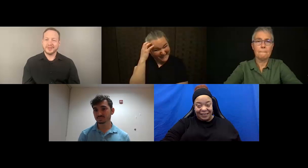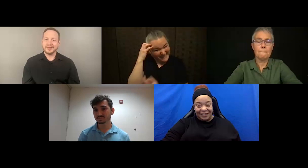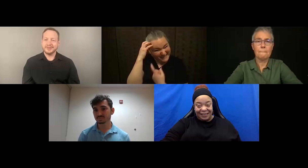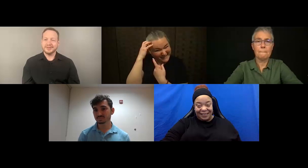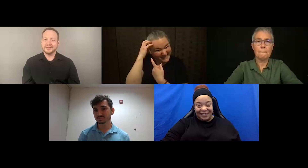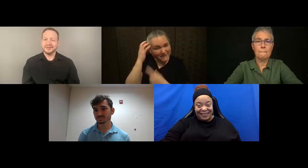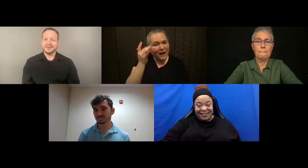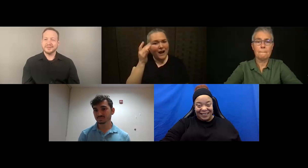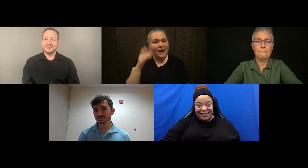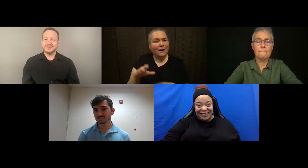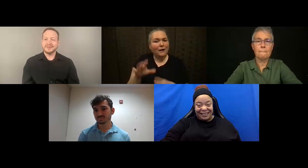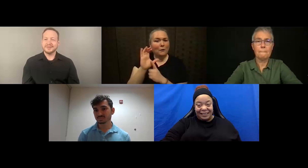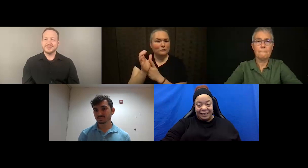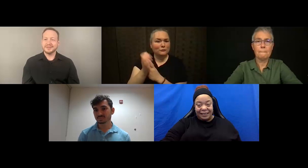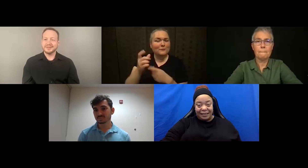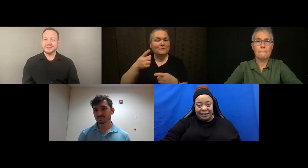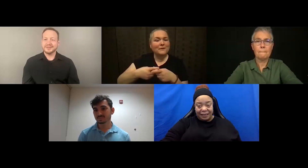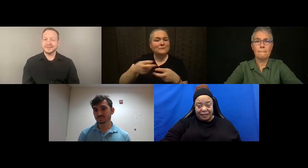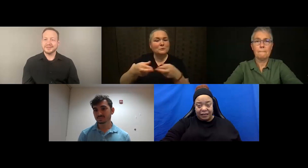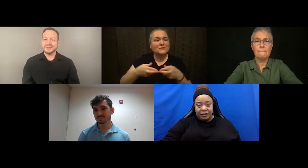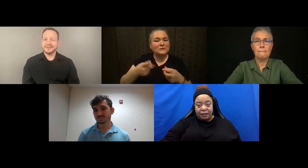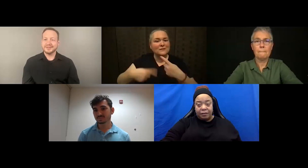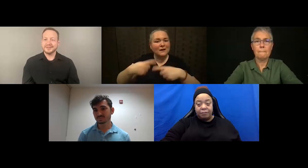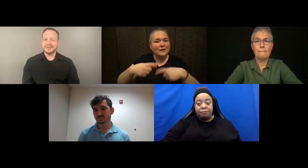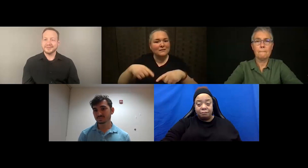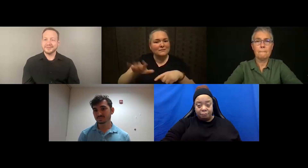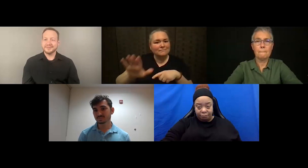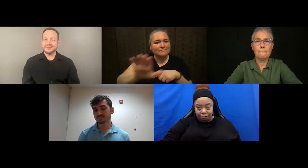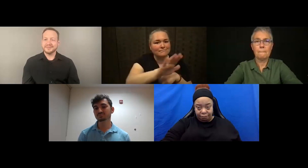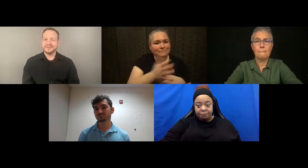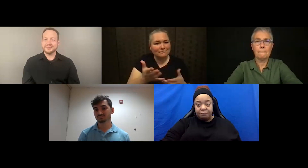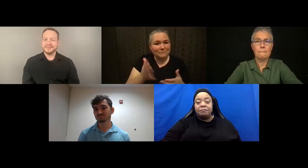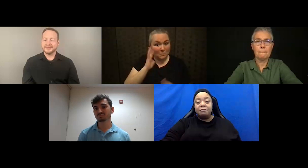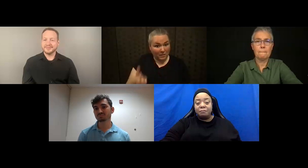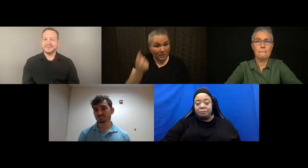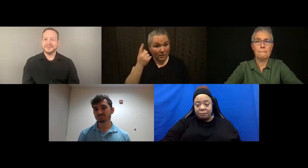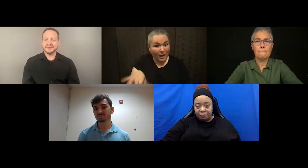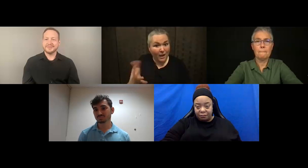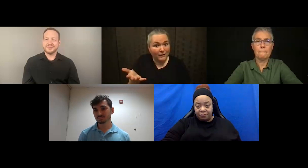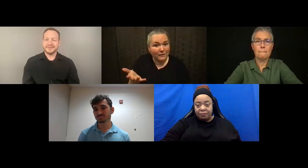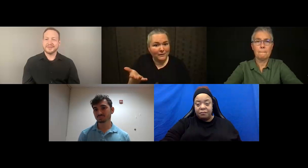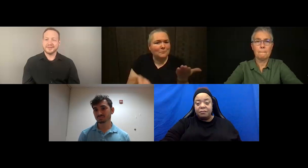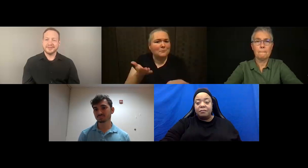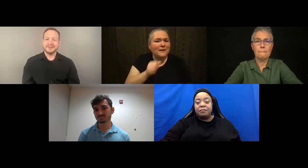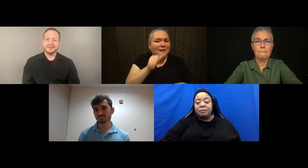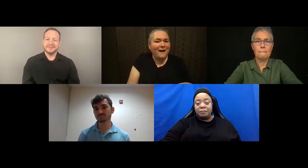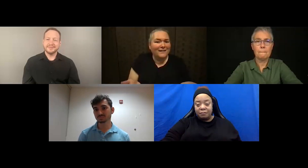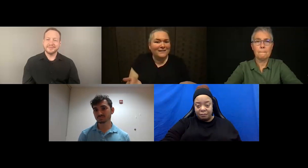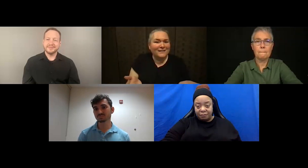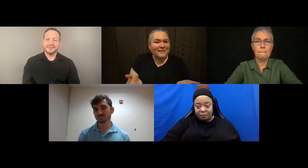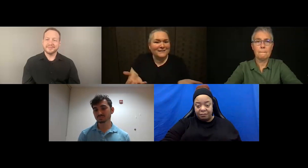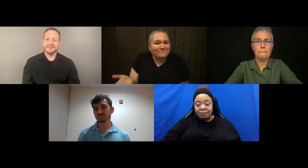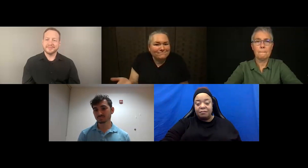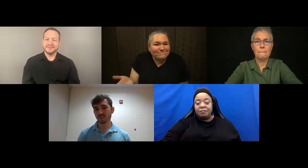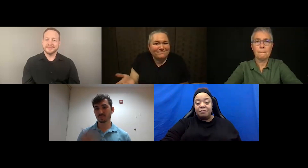worrisome. I think with the cultural relevance that is needed with interpreting, it's concerning whether